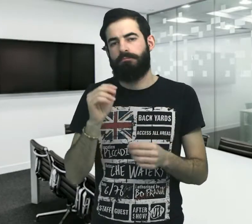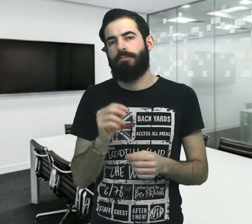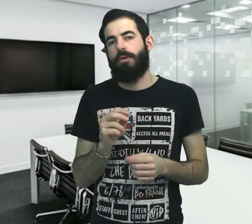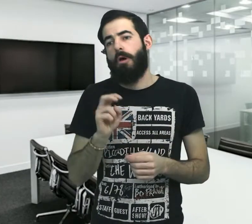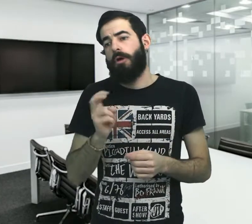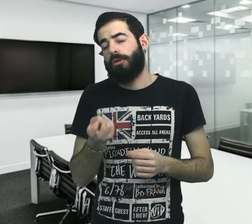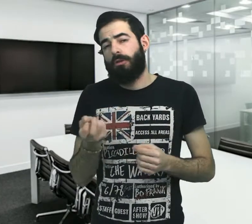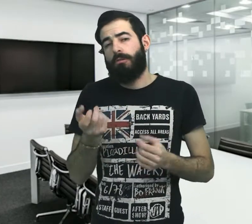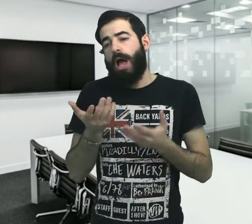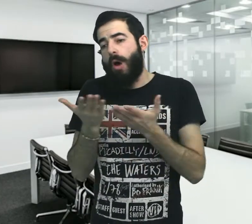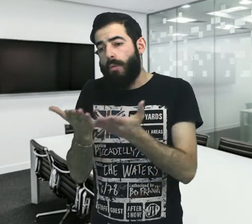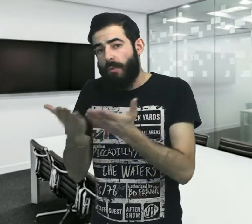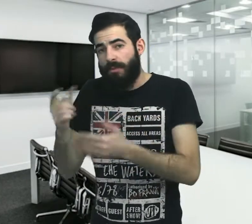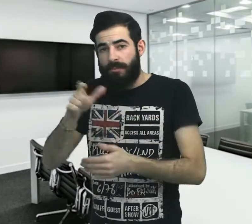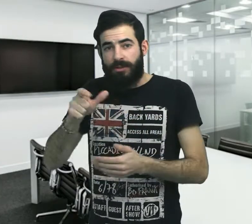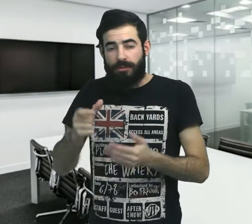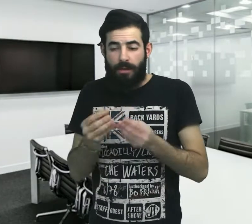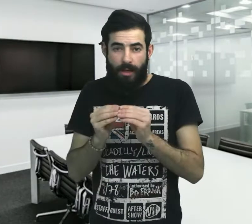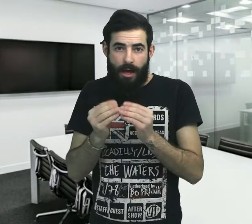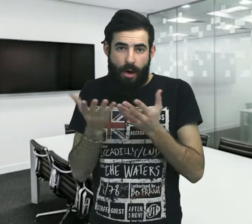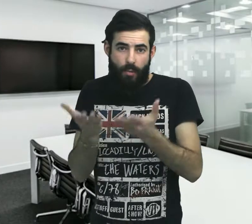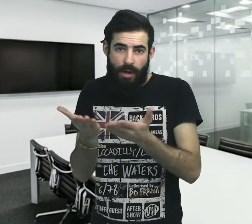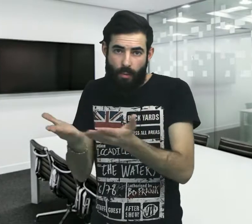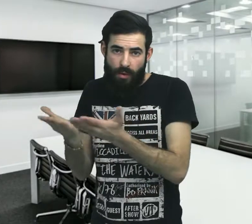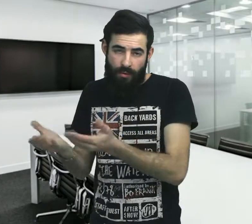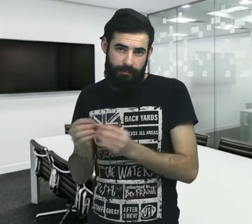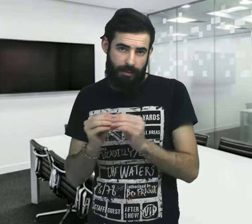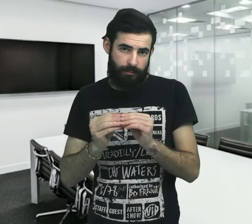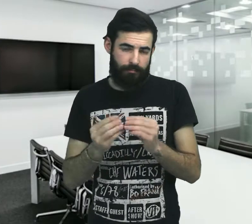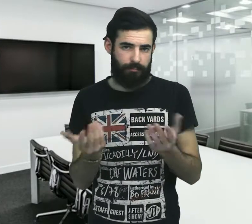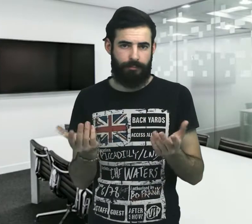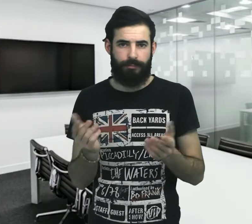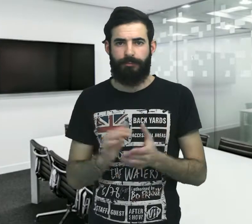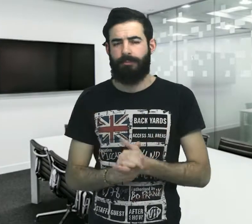In addition, I help wherever I can